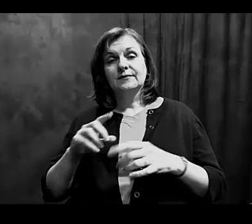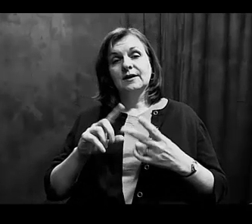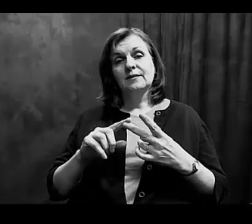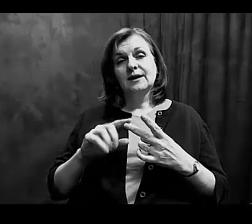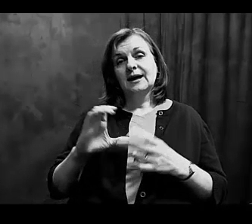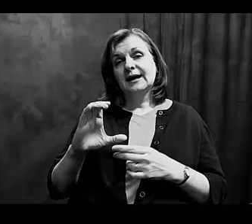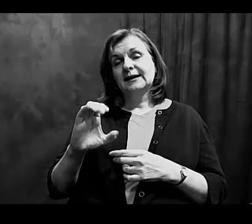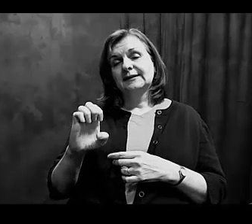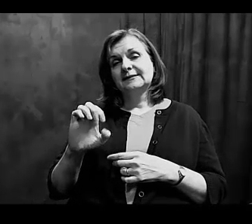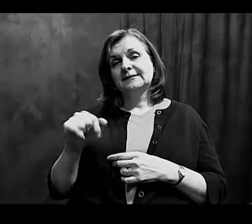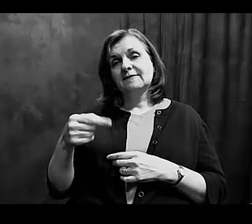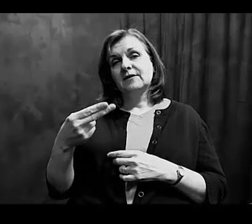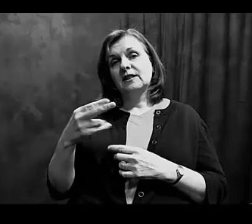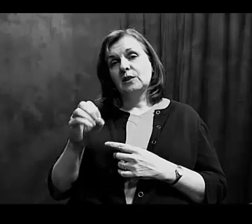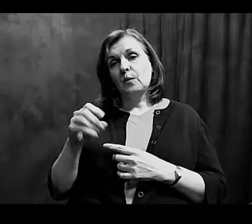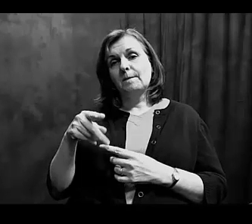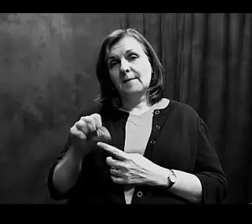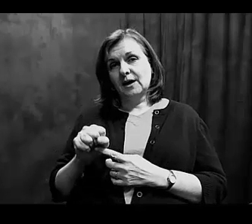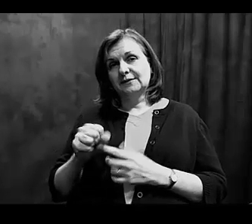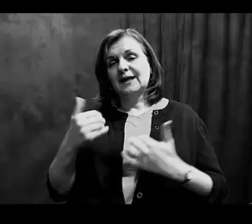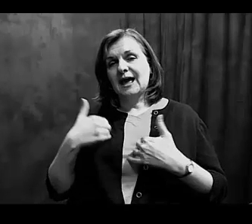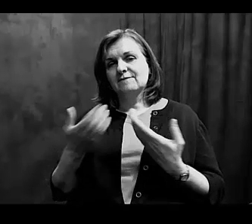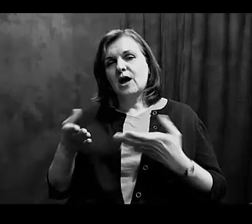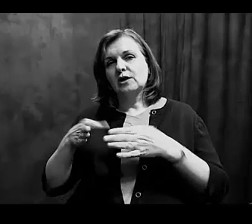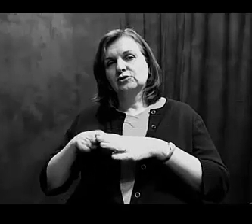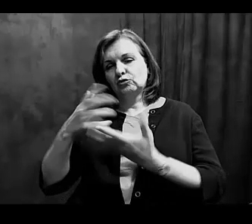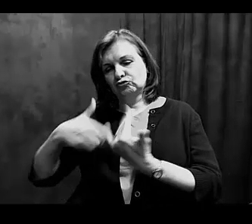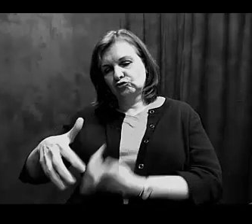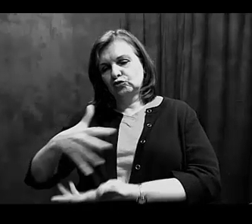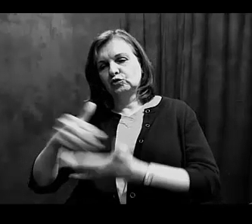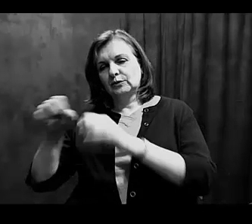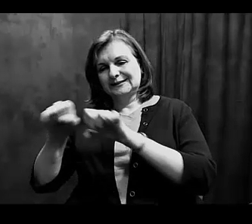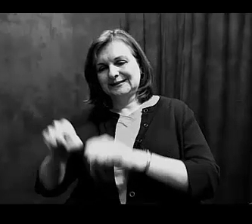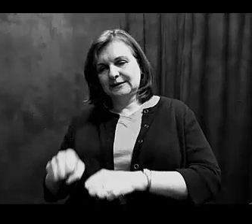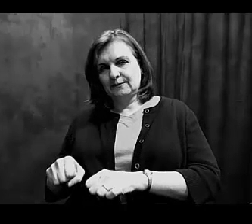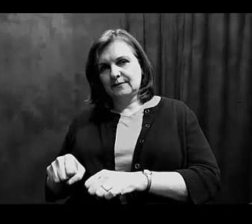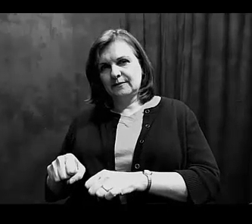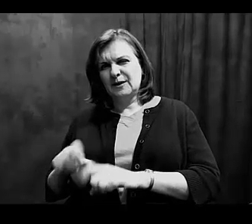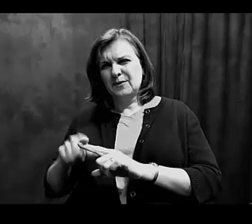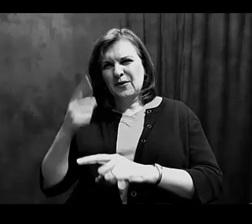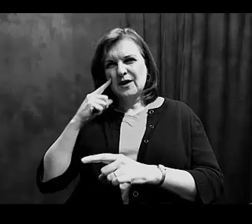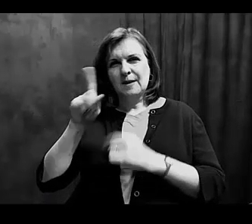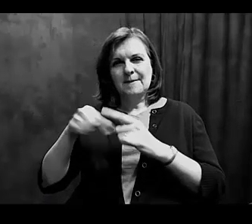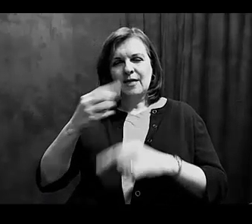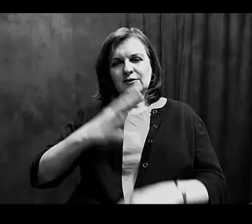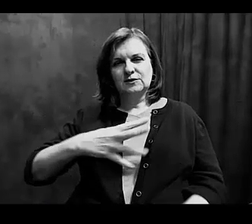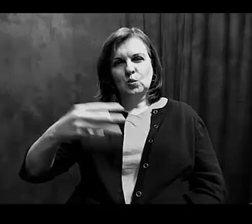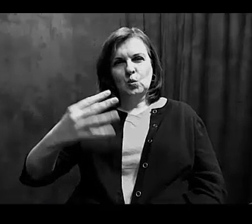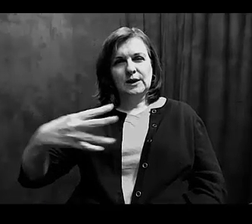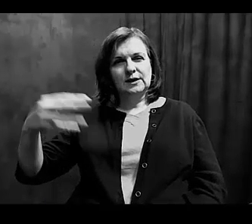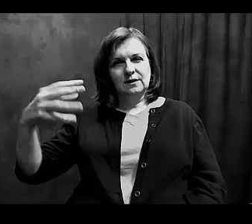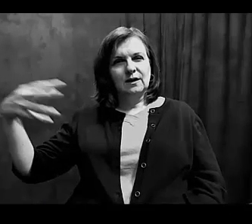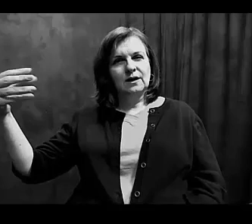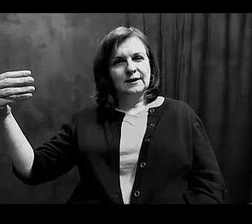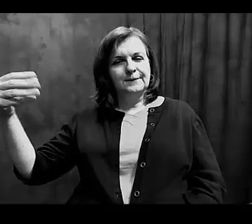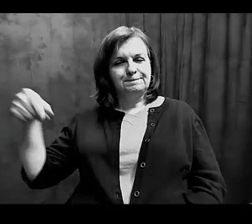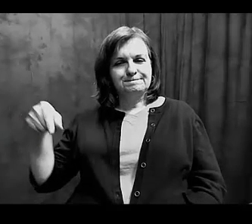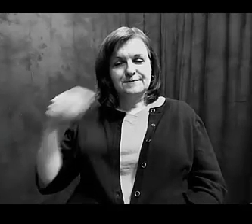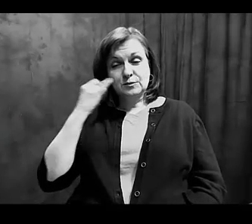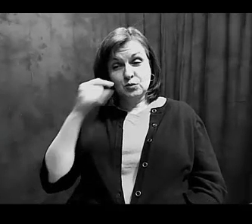the cephalopods do [have blood vessles]. they've got a closed circultory system. but if you think about the shape of our squid that we